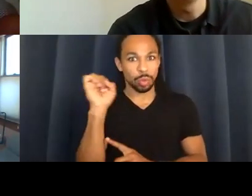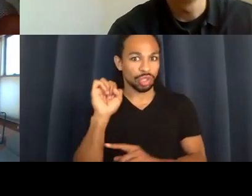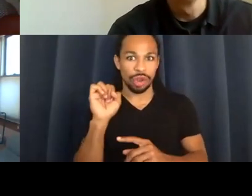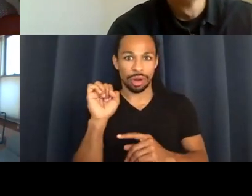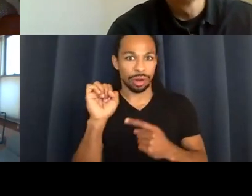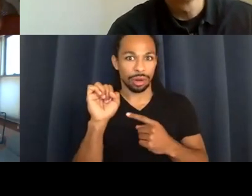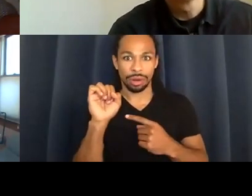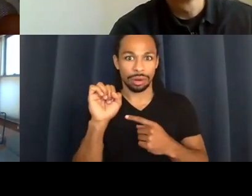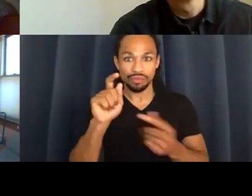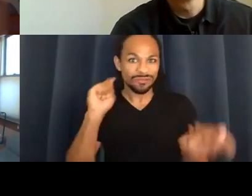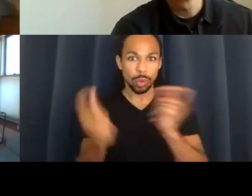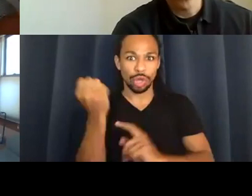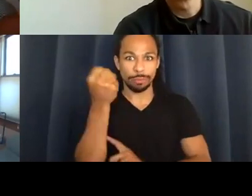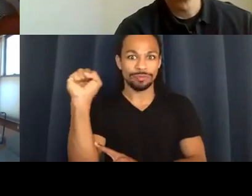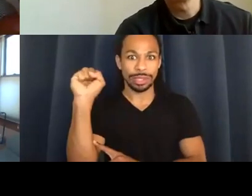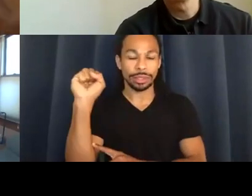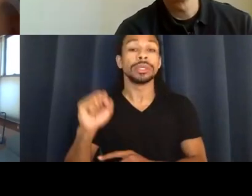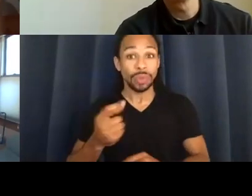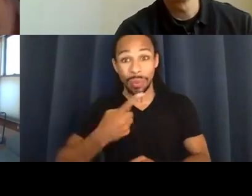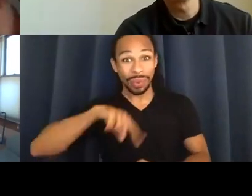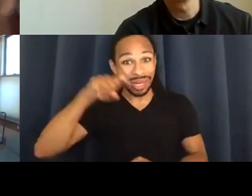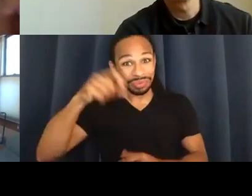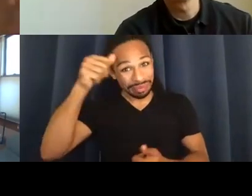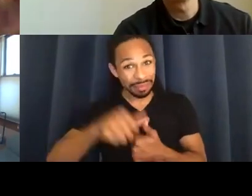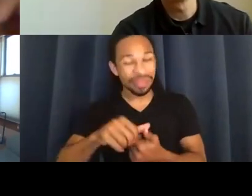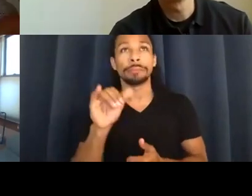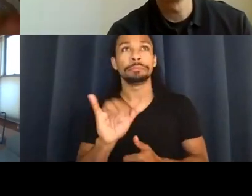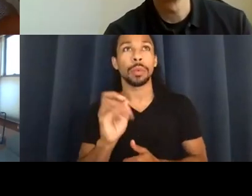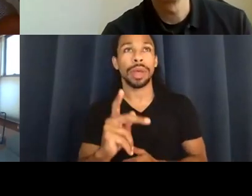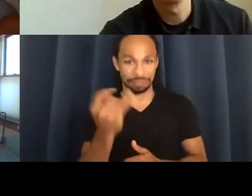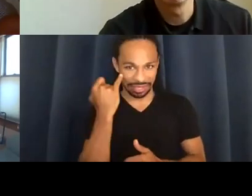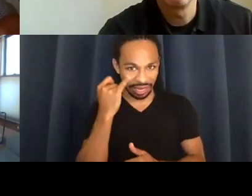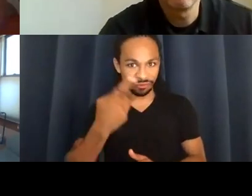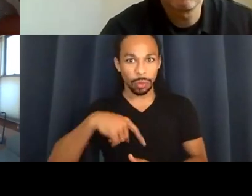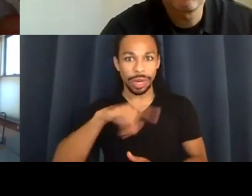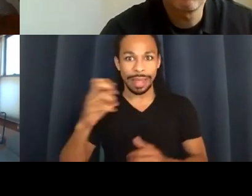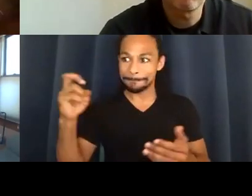You have to remember, oh, wait, if we get back to the digging place and if we dig and